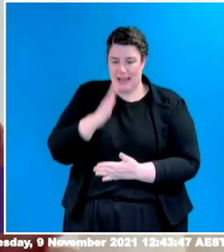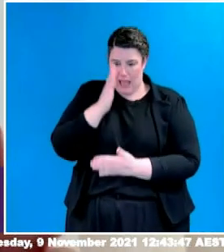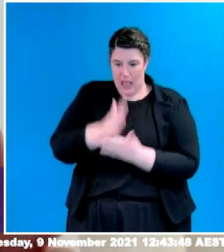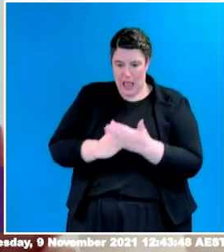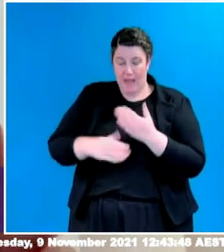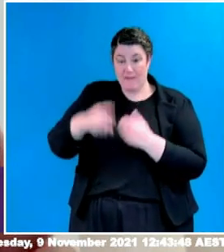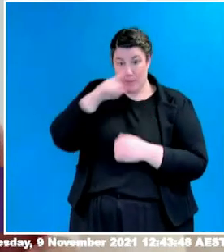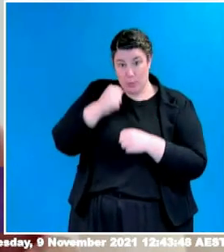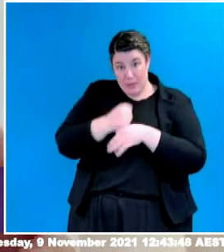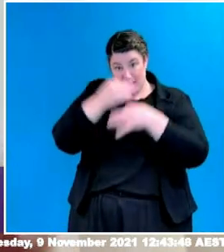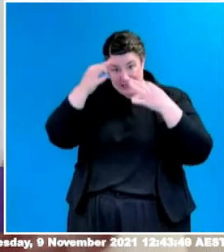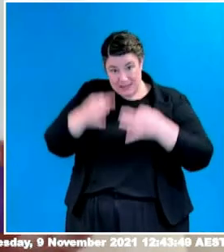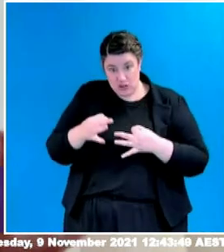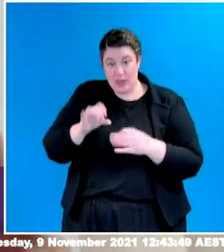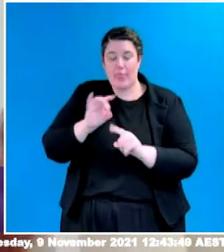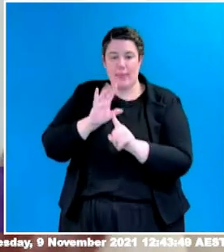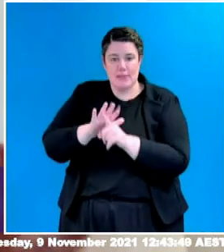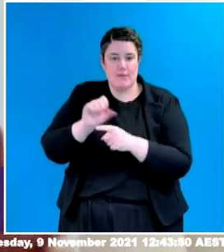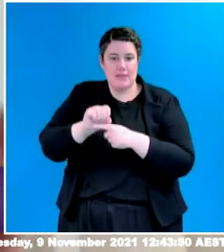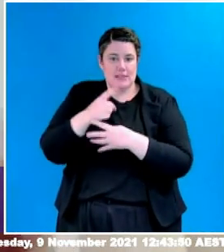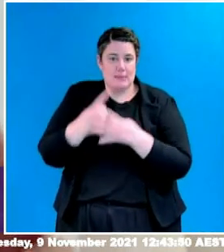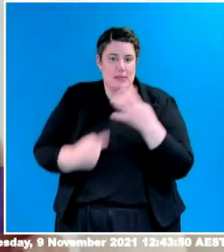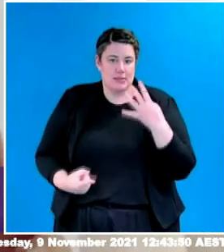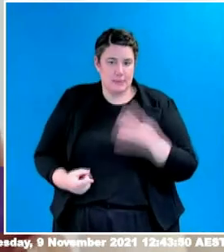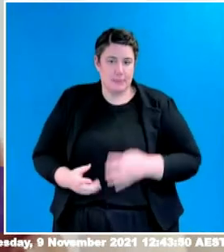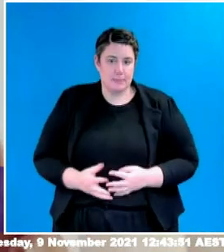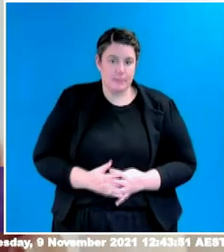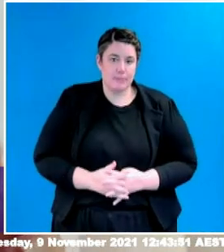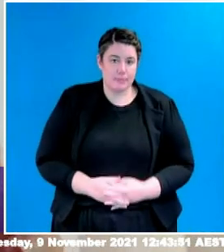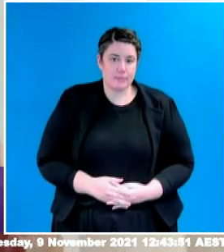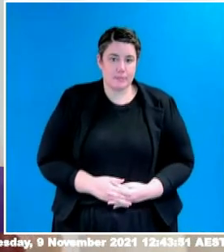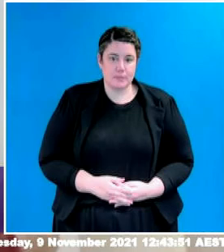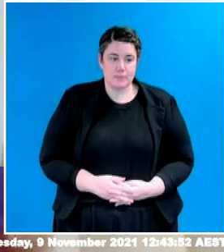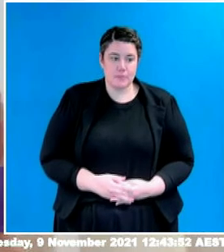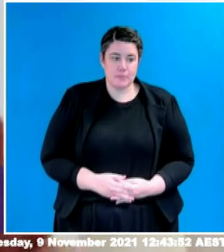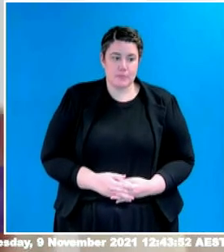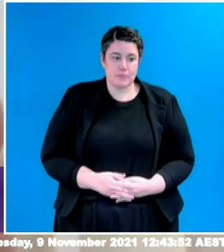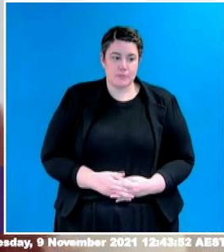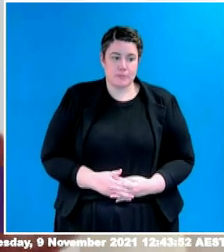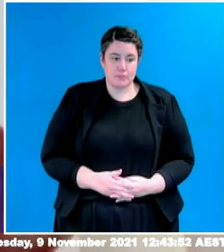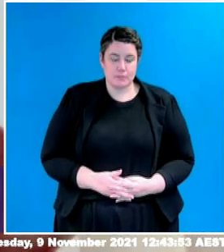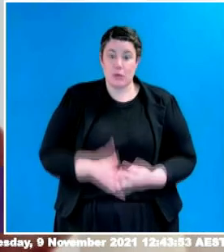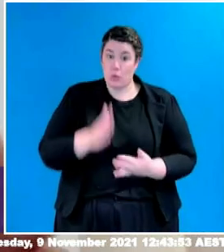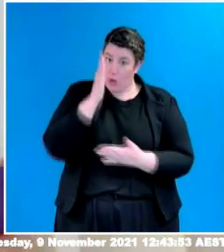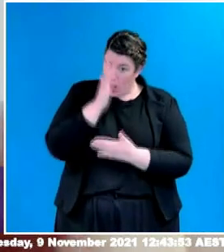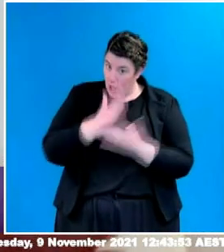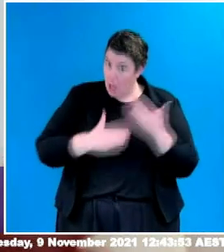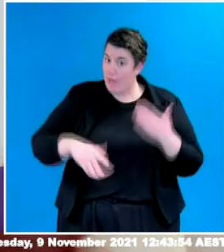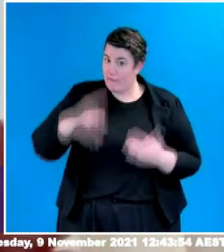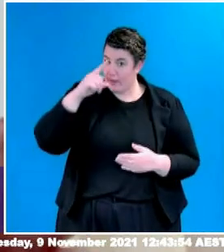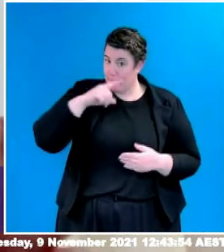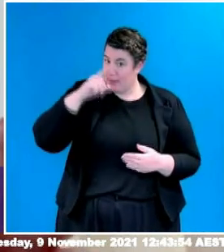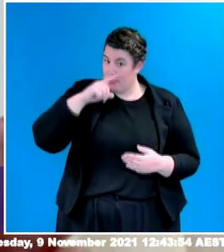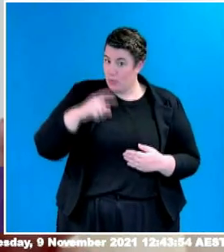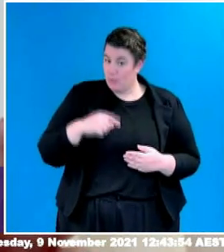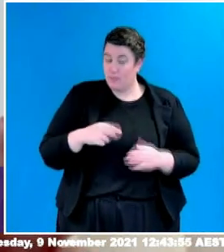figure presence in the room of decision makers, half the people. We are well short of that for the NDIS board.